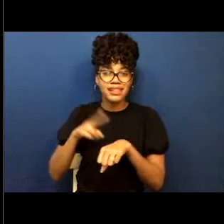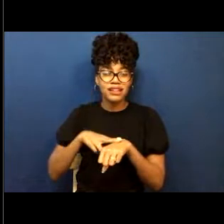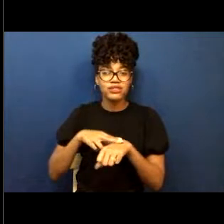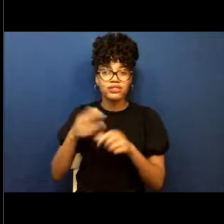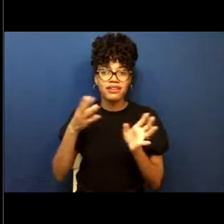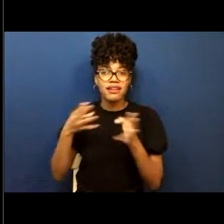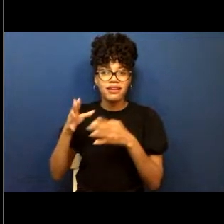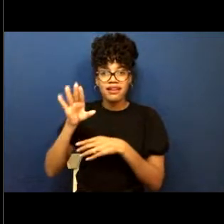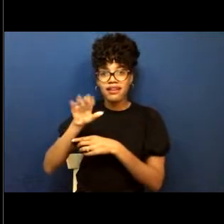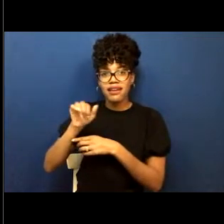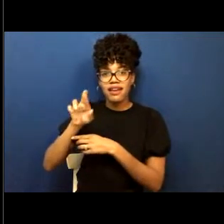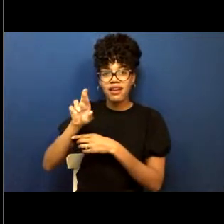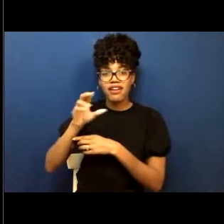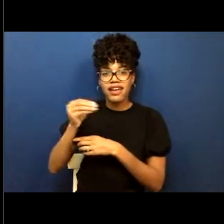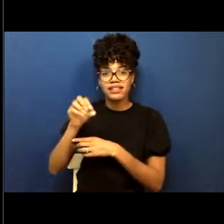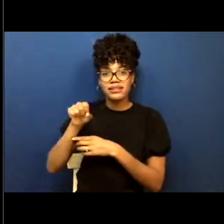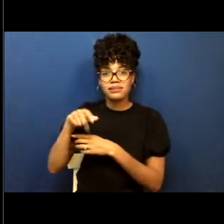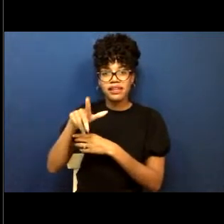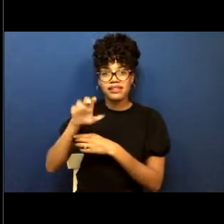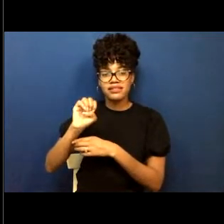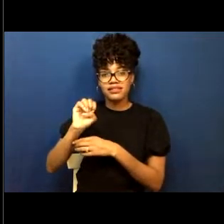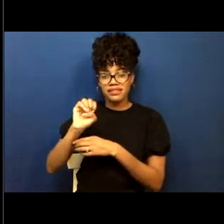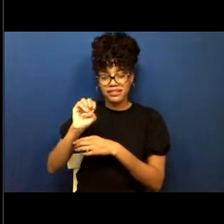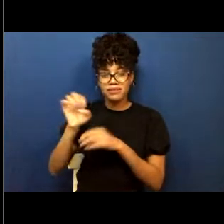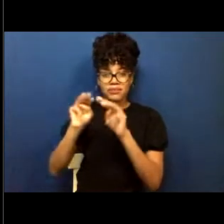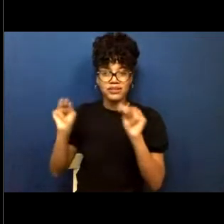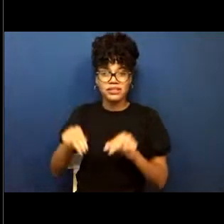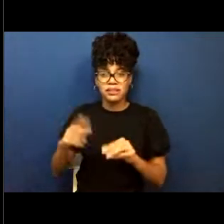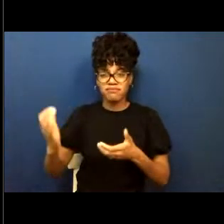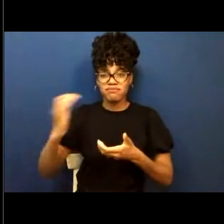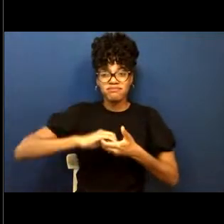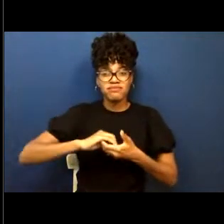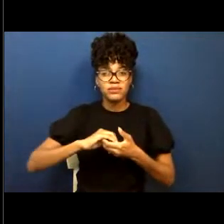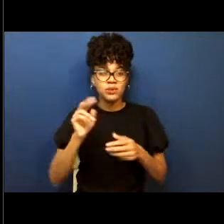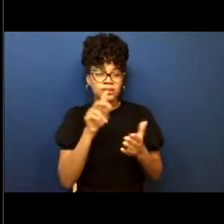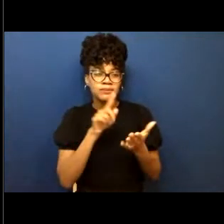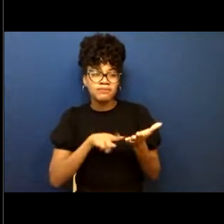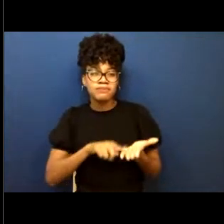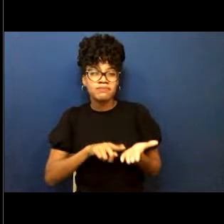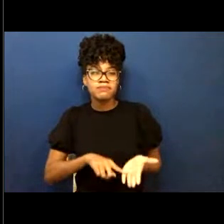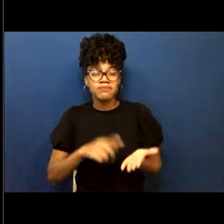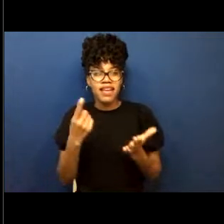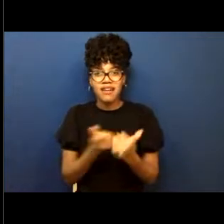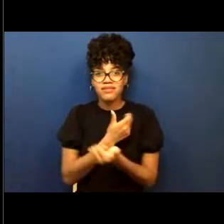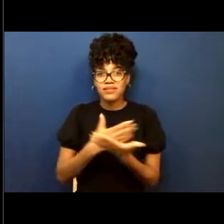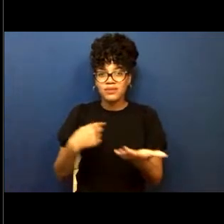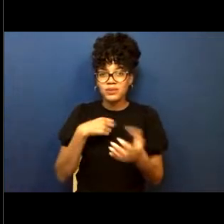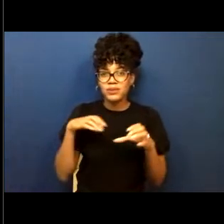to explore all that NOAA does from air and space. You'll discover how the information that NOAA collects